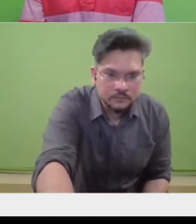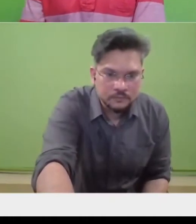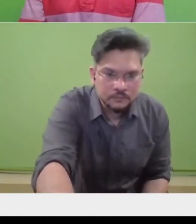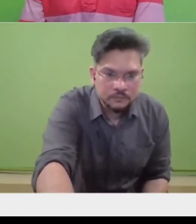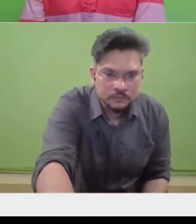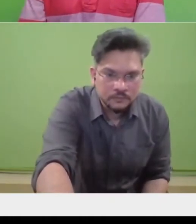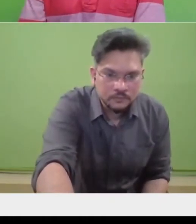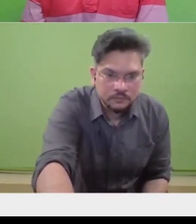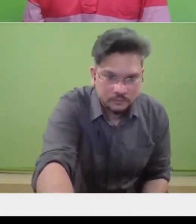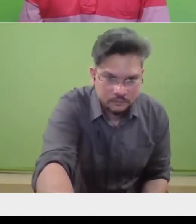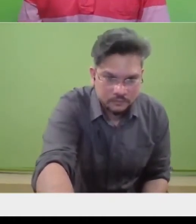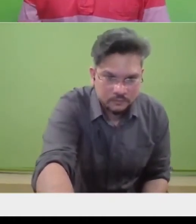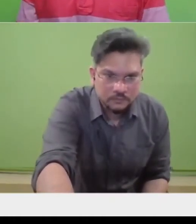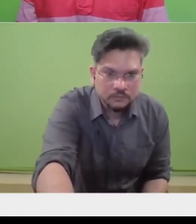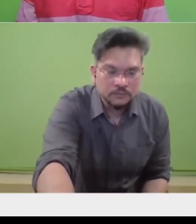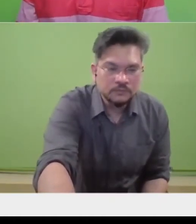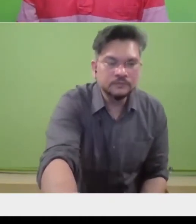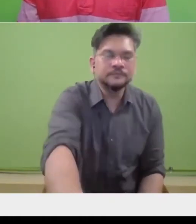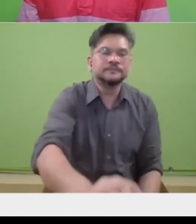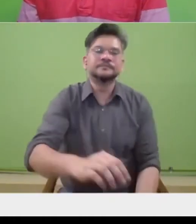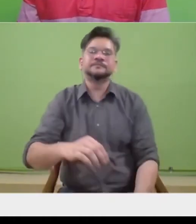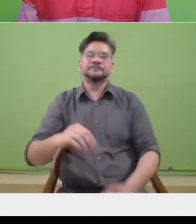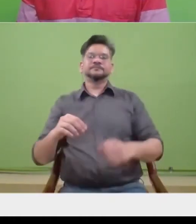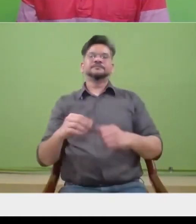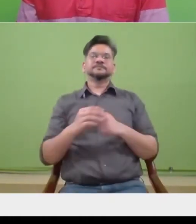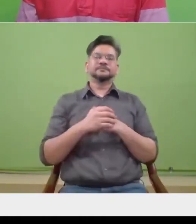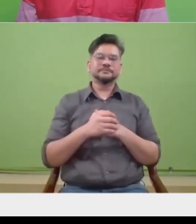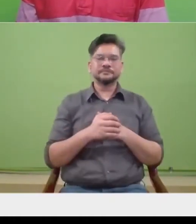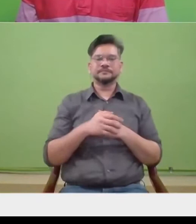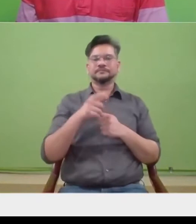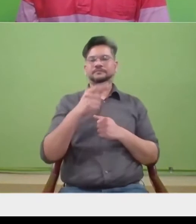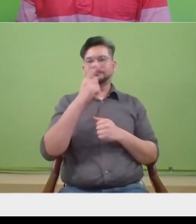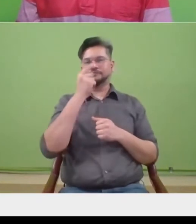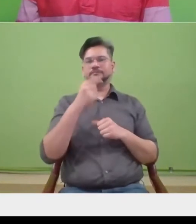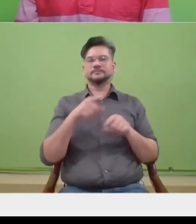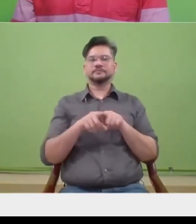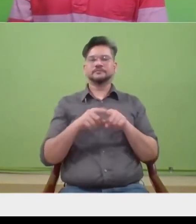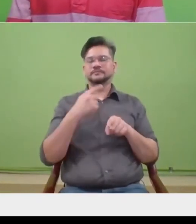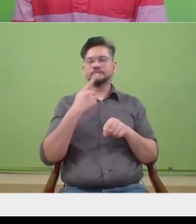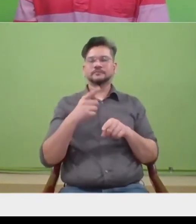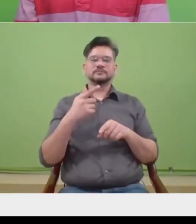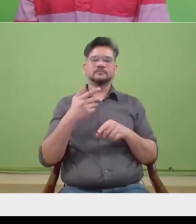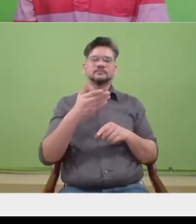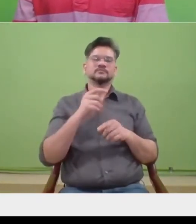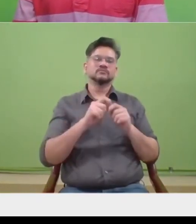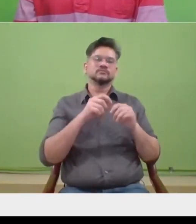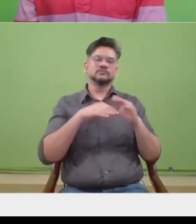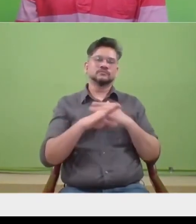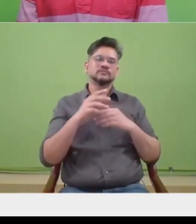the rural areas of India to work with mainstream deaf children in the village government schools